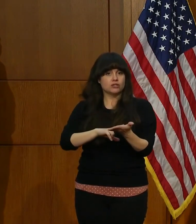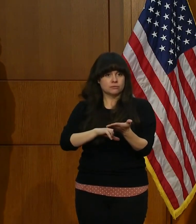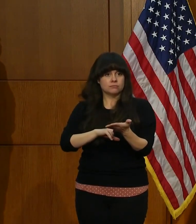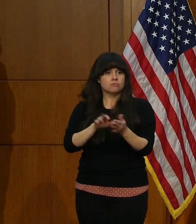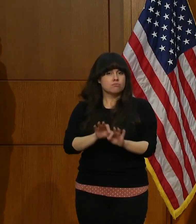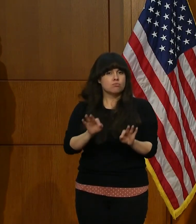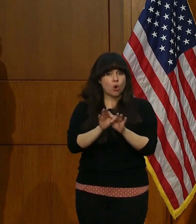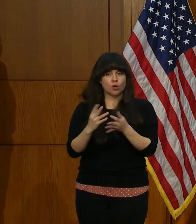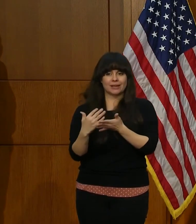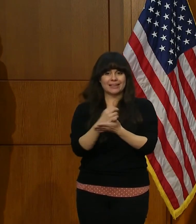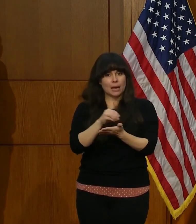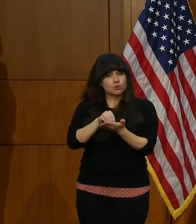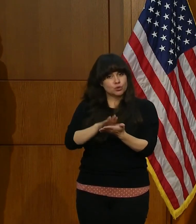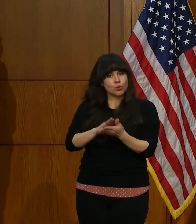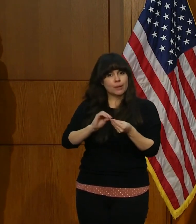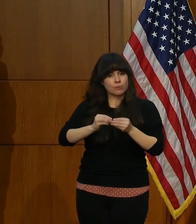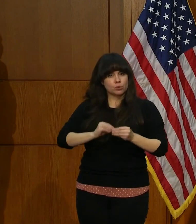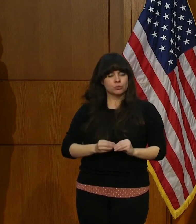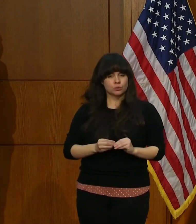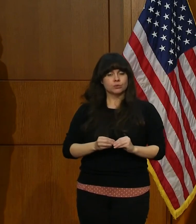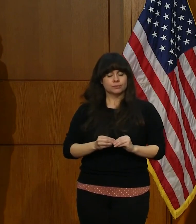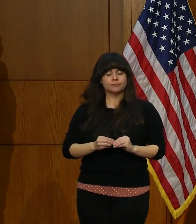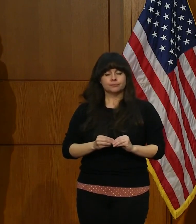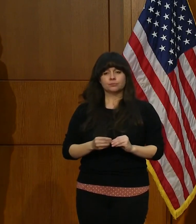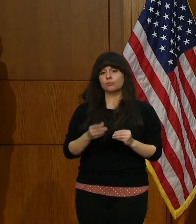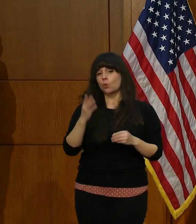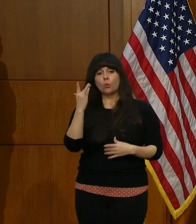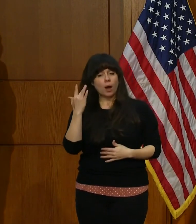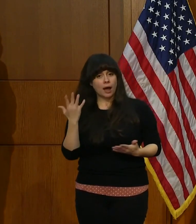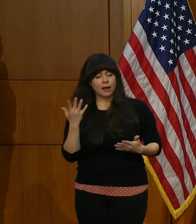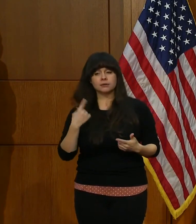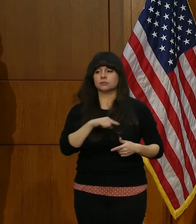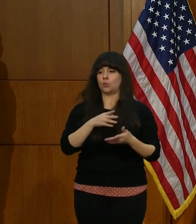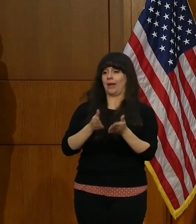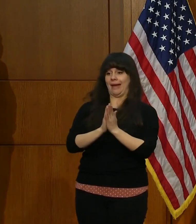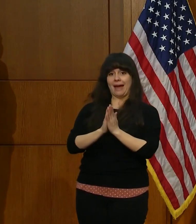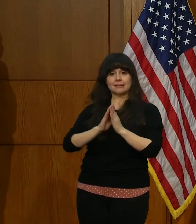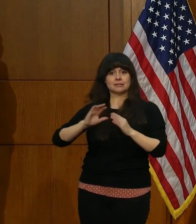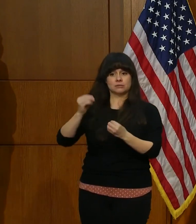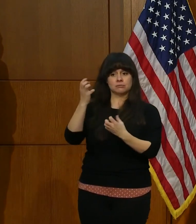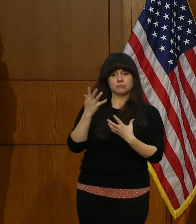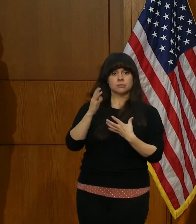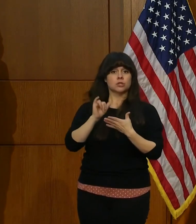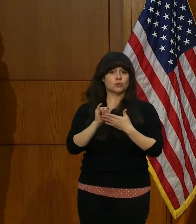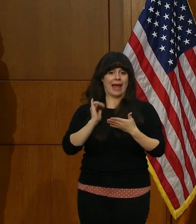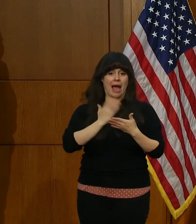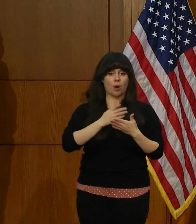ETHNICITY DURING VACCINE REGISTRATION, AND AT THE TIME